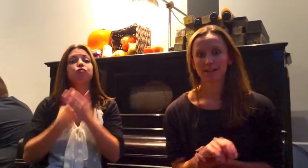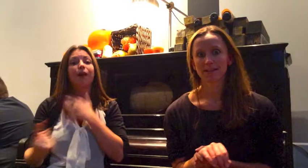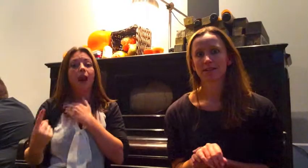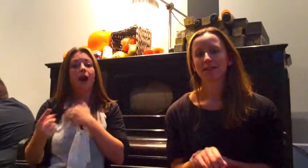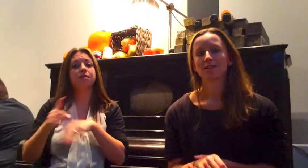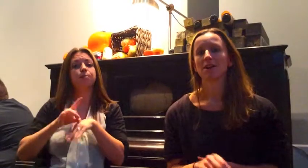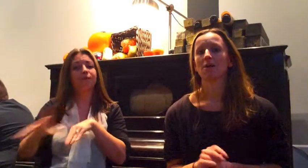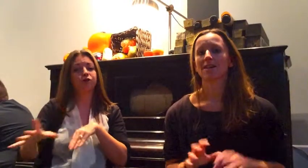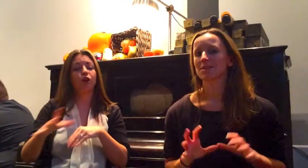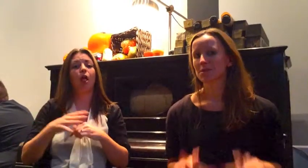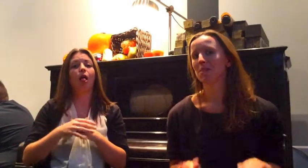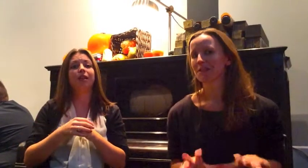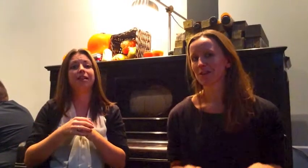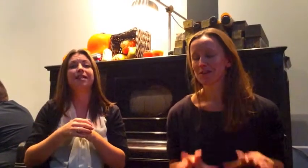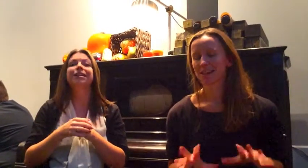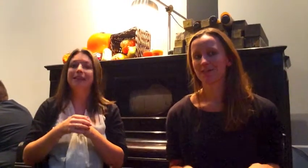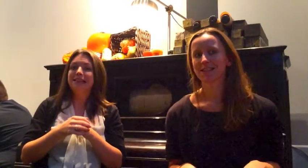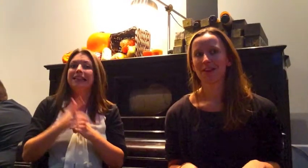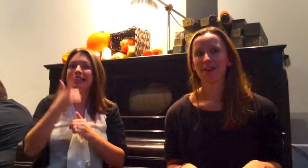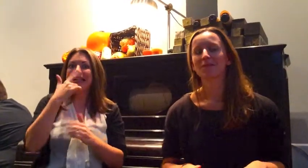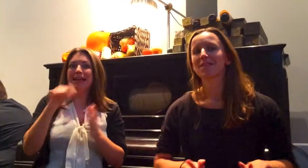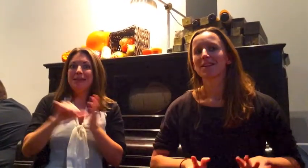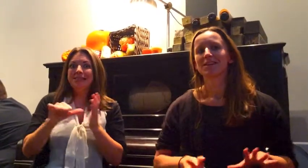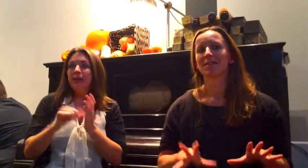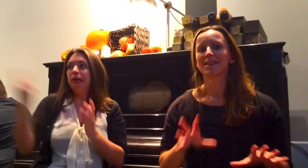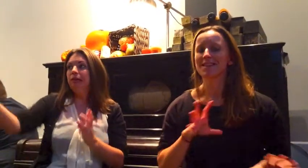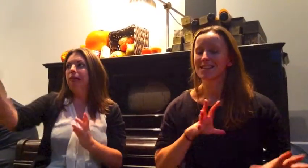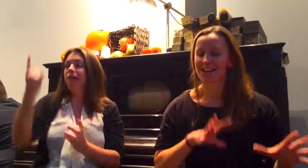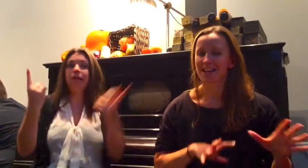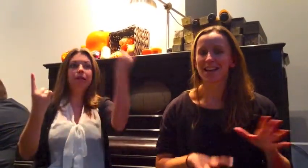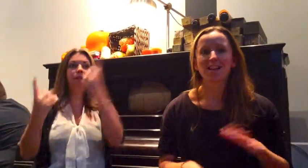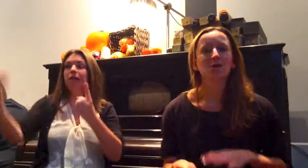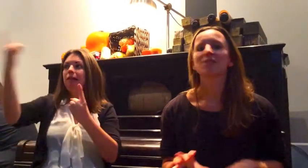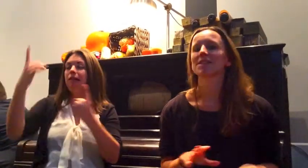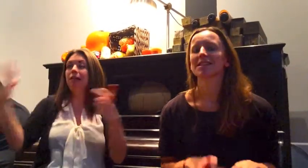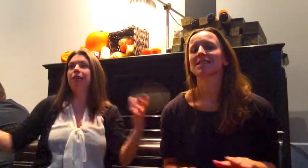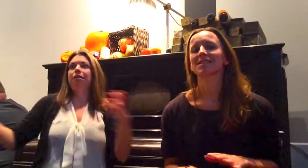so it is sometimes difficult to get everyone together, so its taken a little while to get